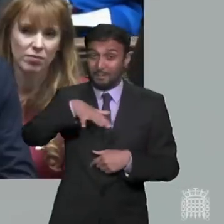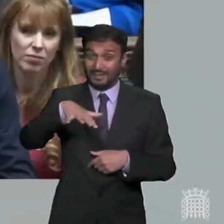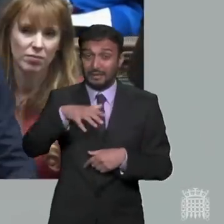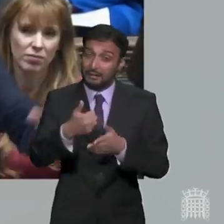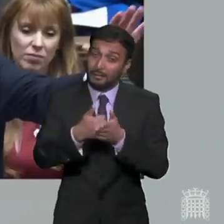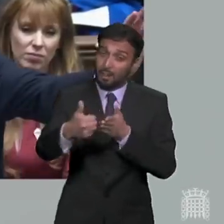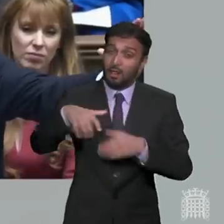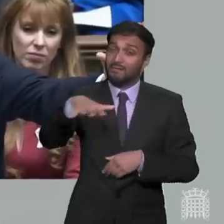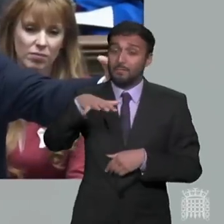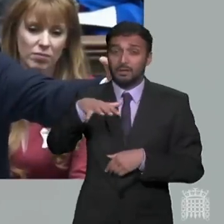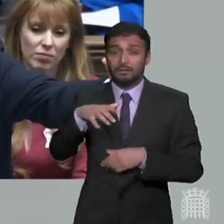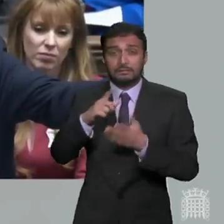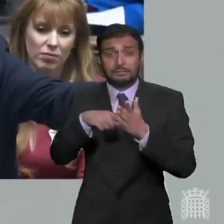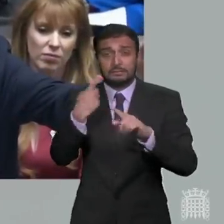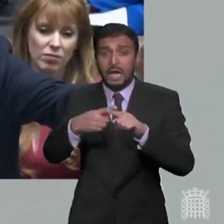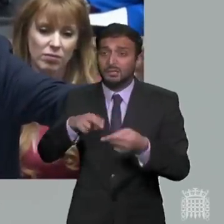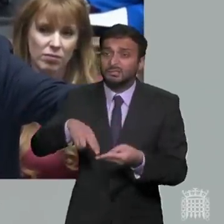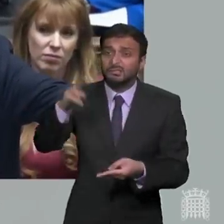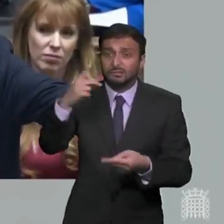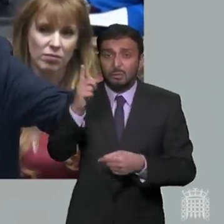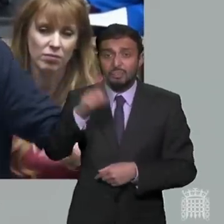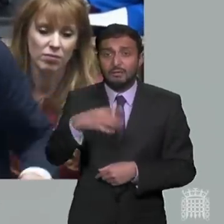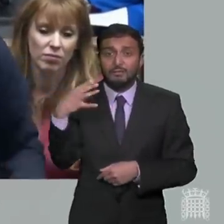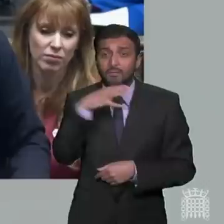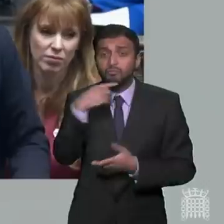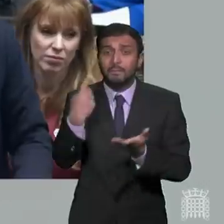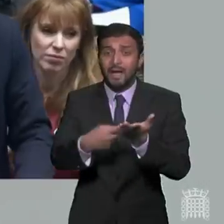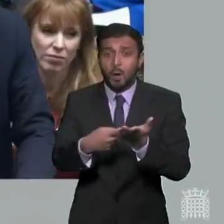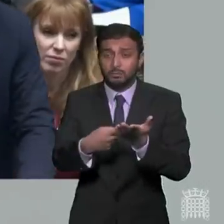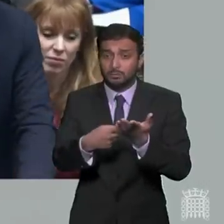[Interruption.] Tory Members do not want to hear about the tax increases of £1,400.